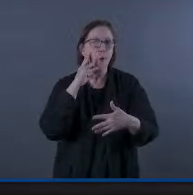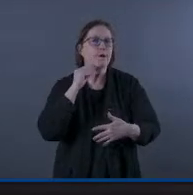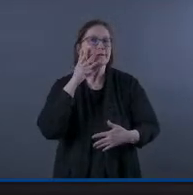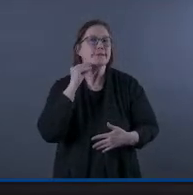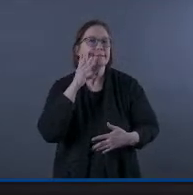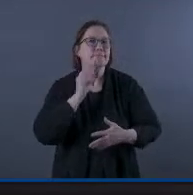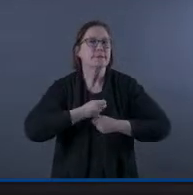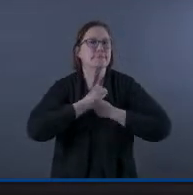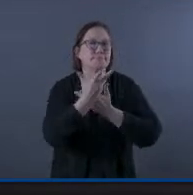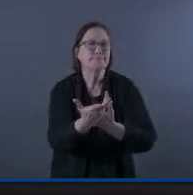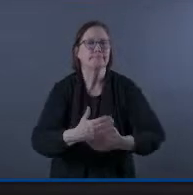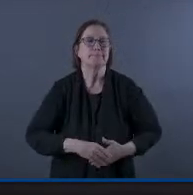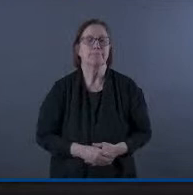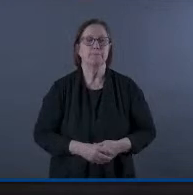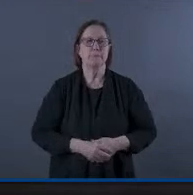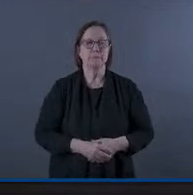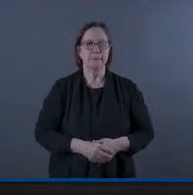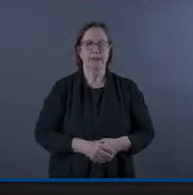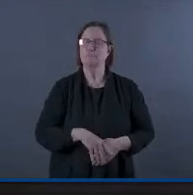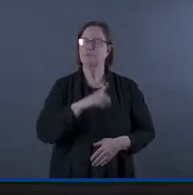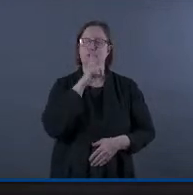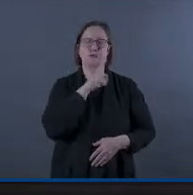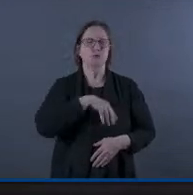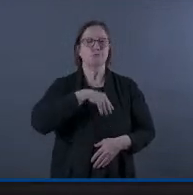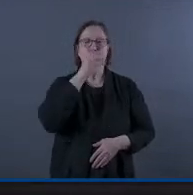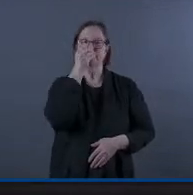Yeah, I'm good with taking the hard ball questions, so.